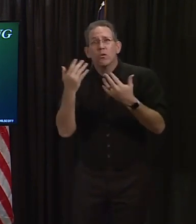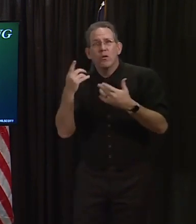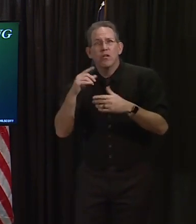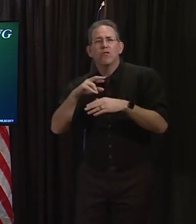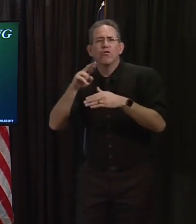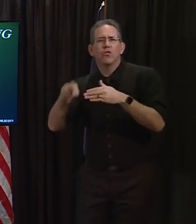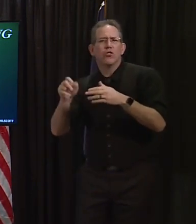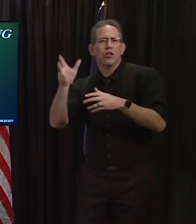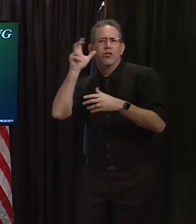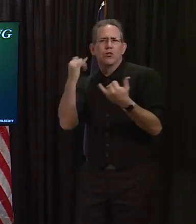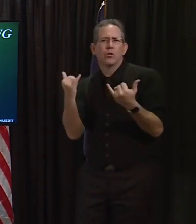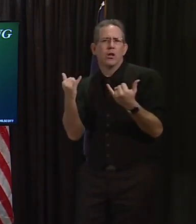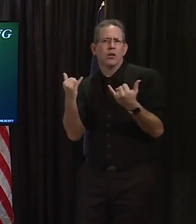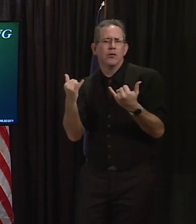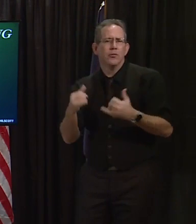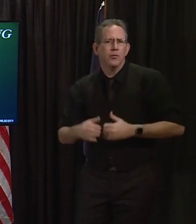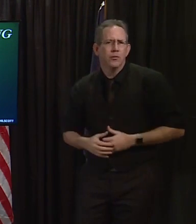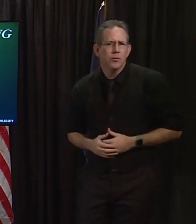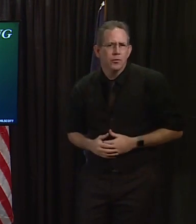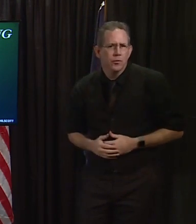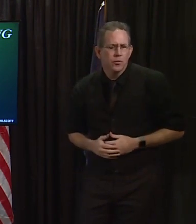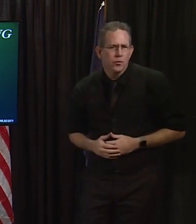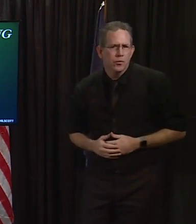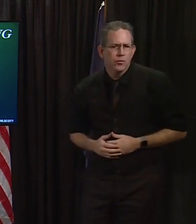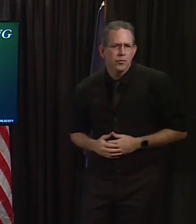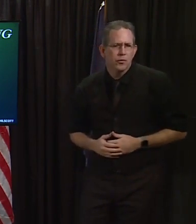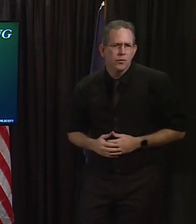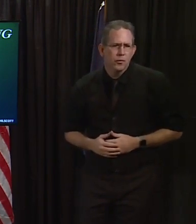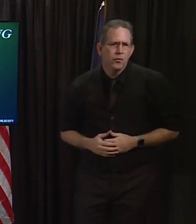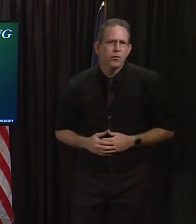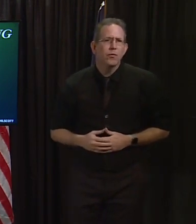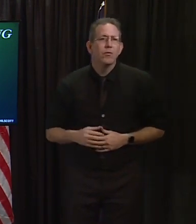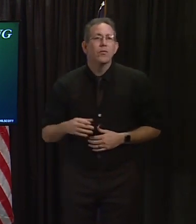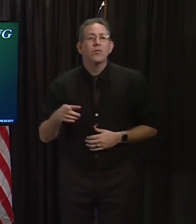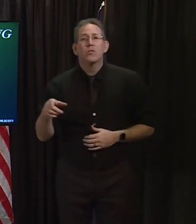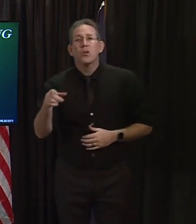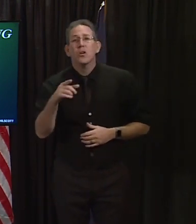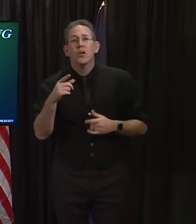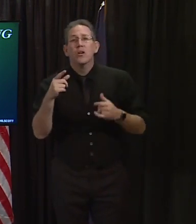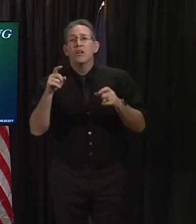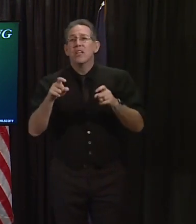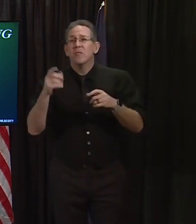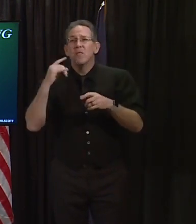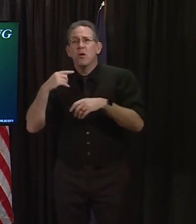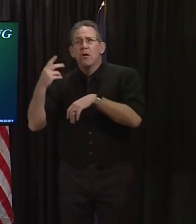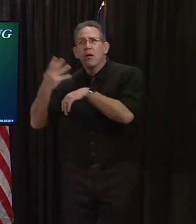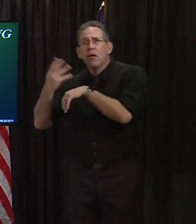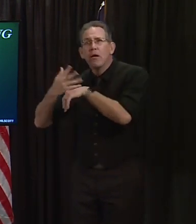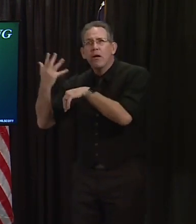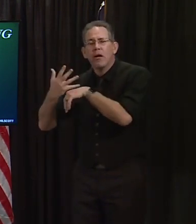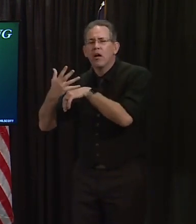Test turnaround times are now back to the usual 2-3 days for PCR tests. In